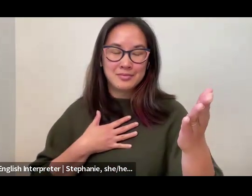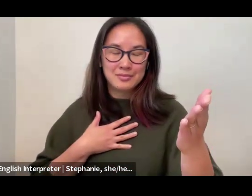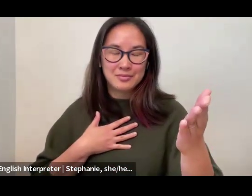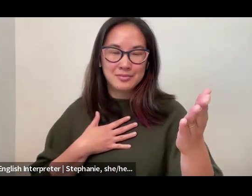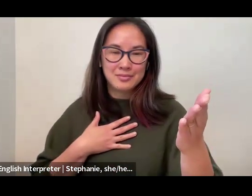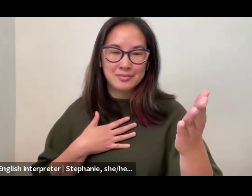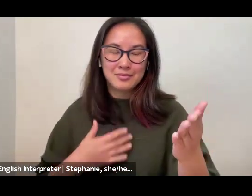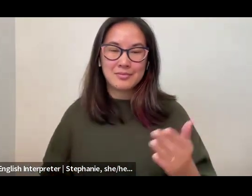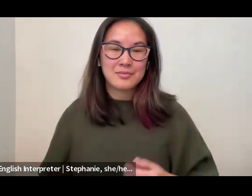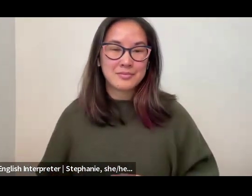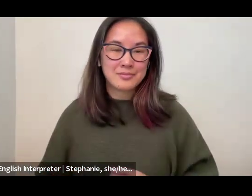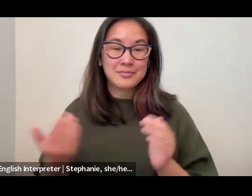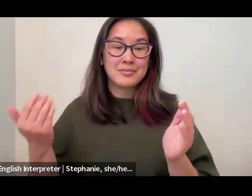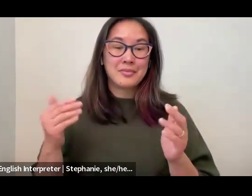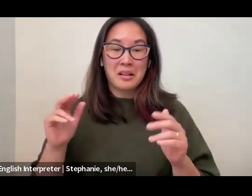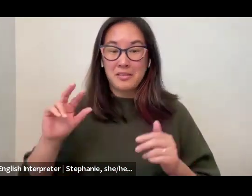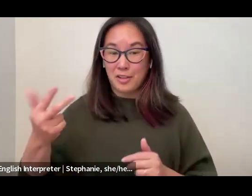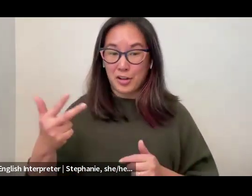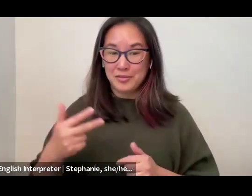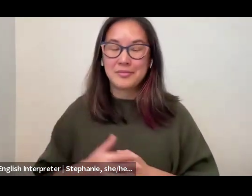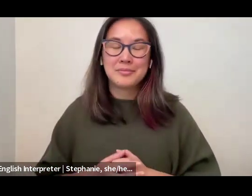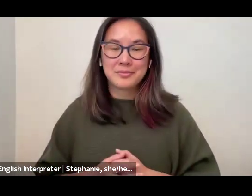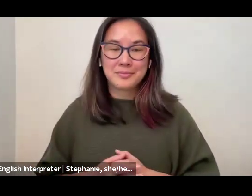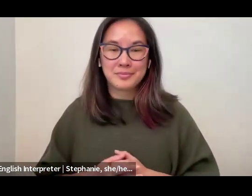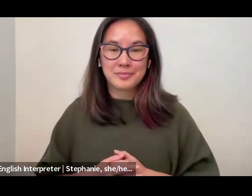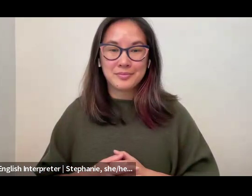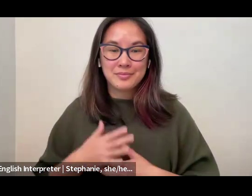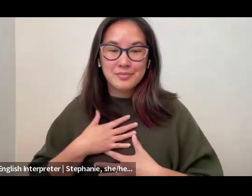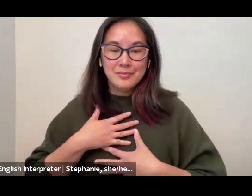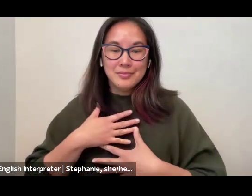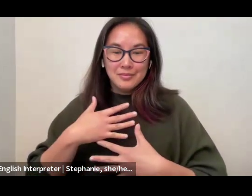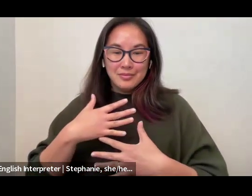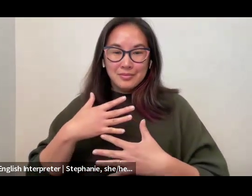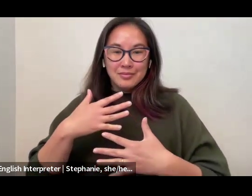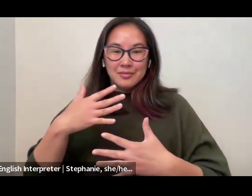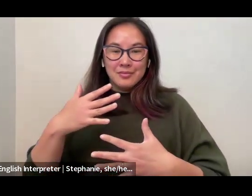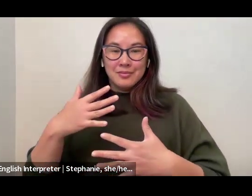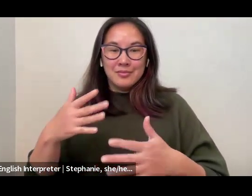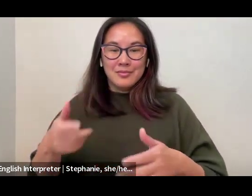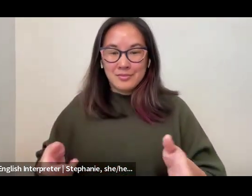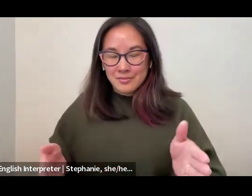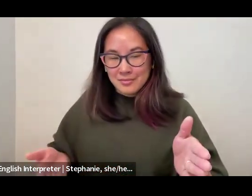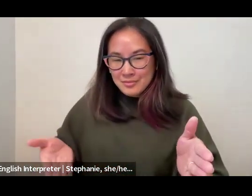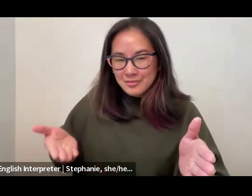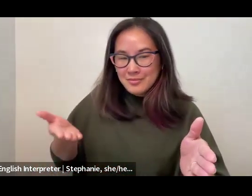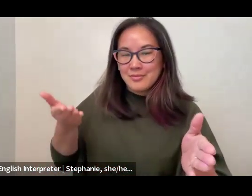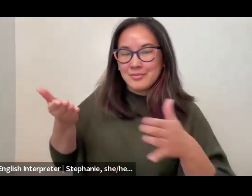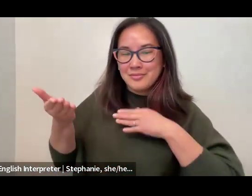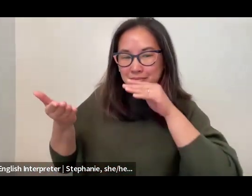Okay, one more round. We've got it. Breathing in, exhale, pull, lift that right leg up.